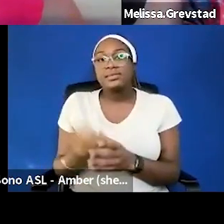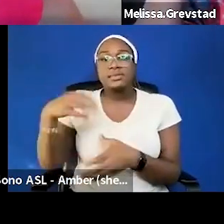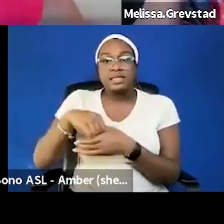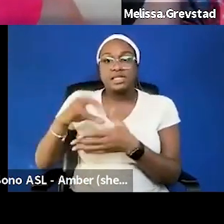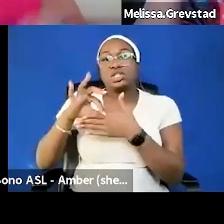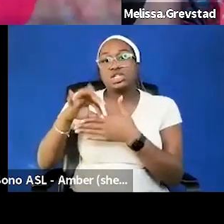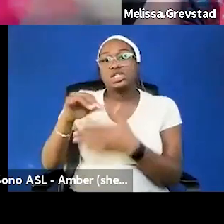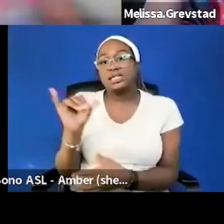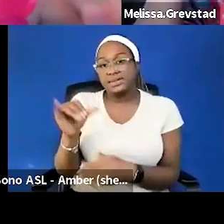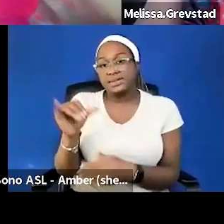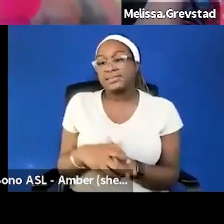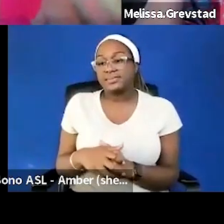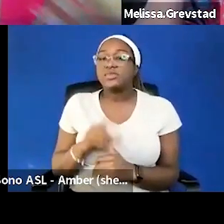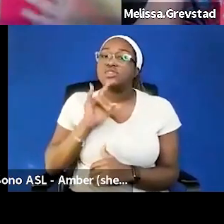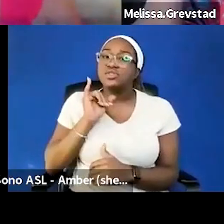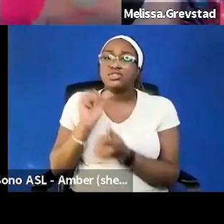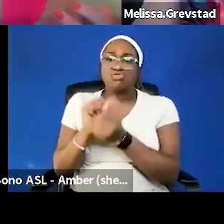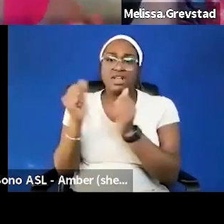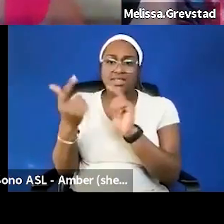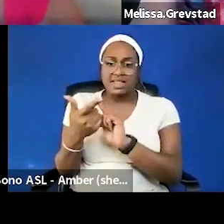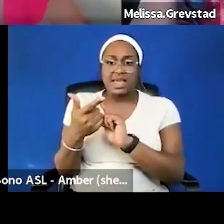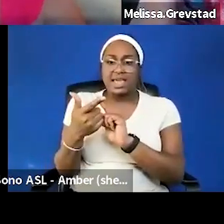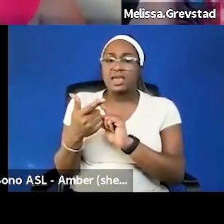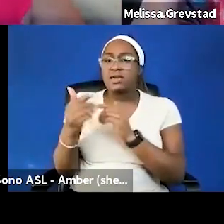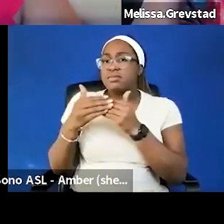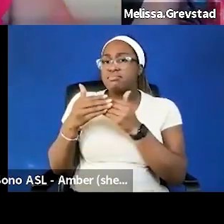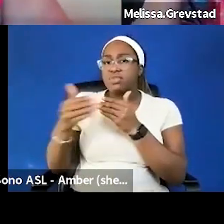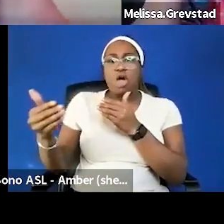So I think it it really translates kind of beyond internal as well and,